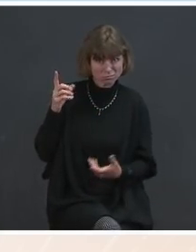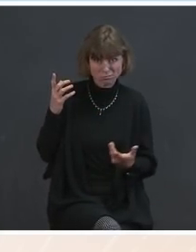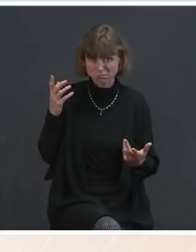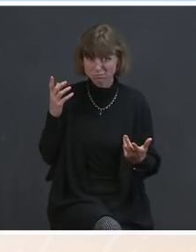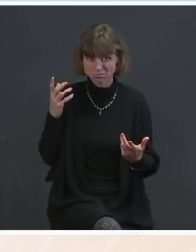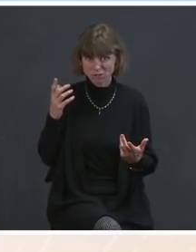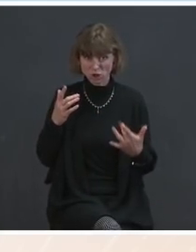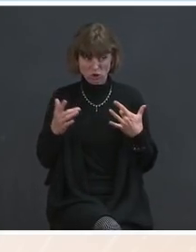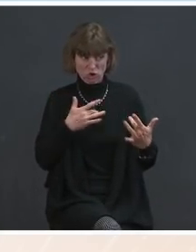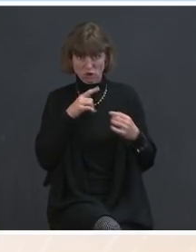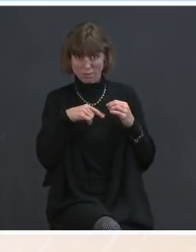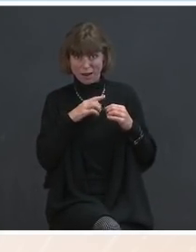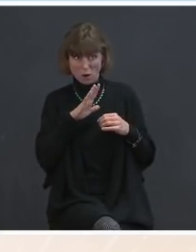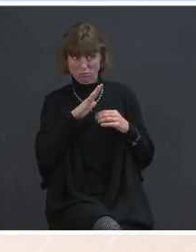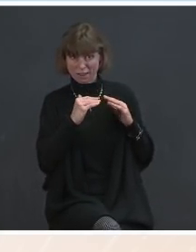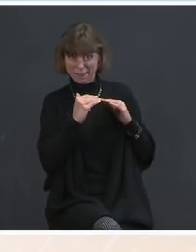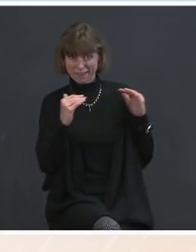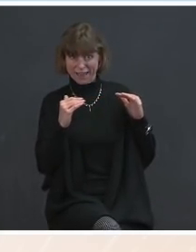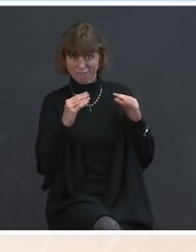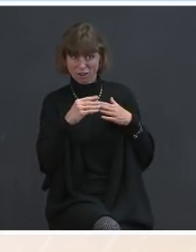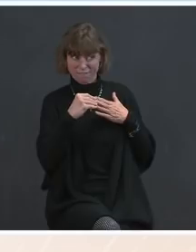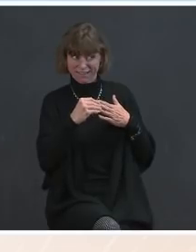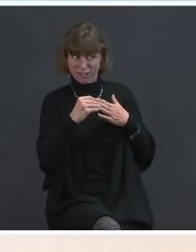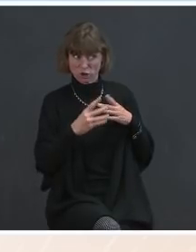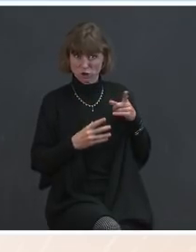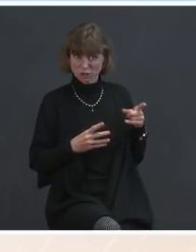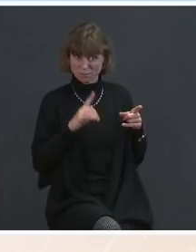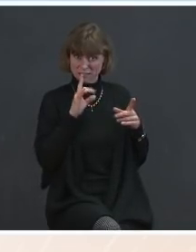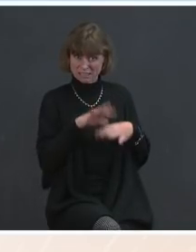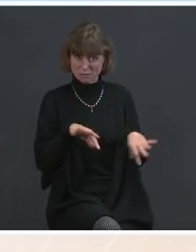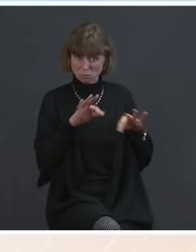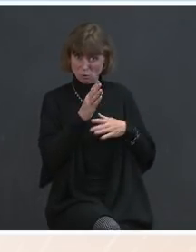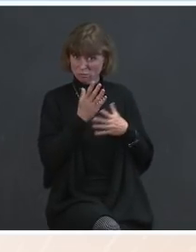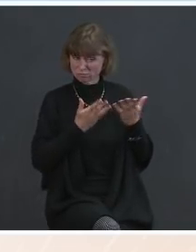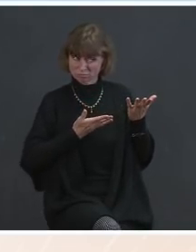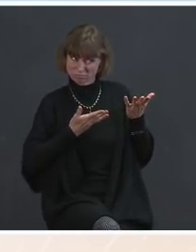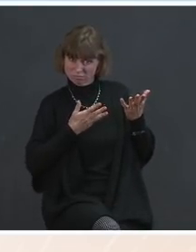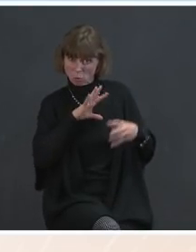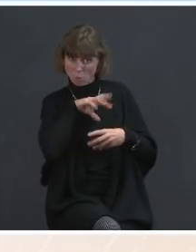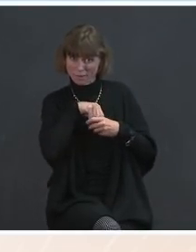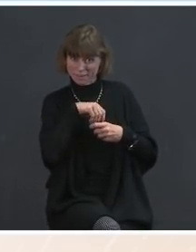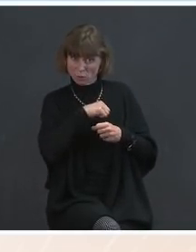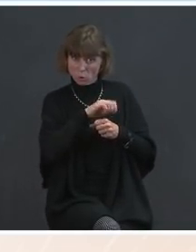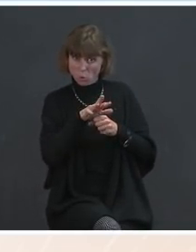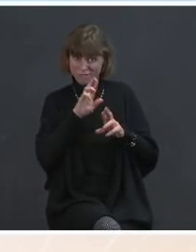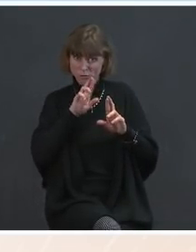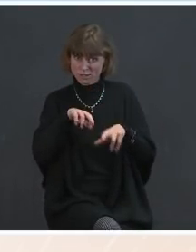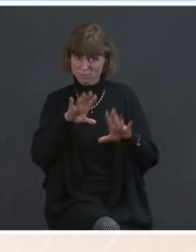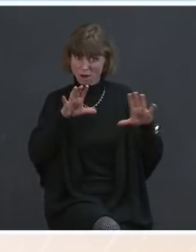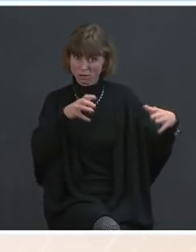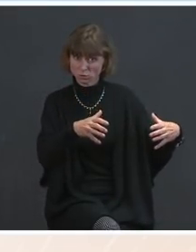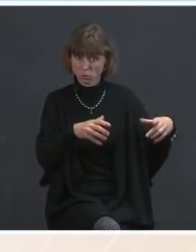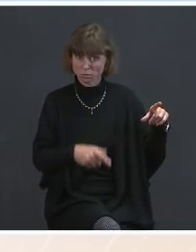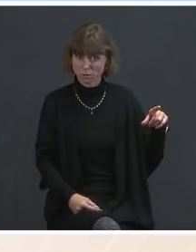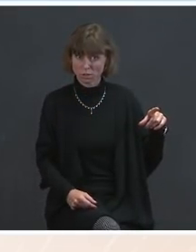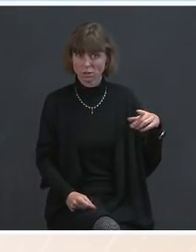over this critical piece in, you know, the COVID response. Ms. Psaki: Well, it would be up to the NGA